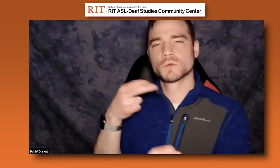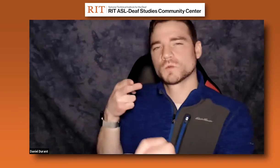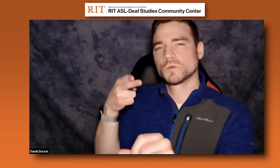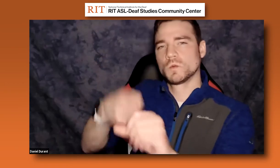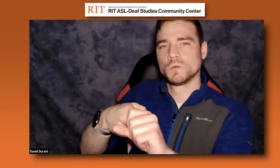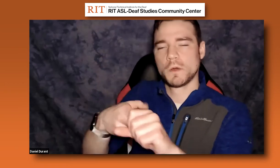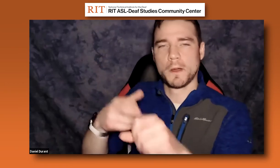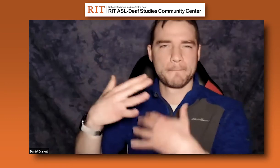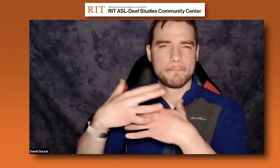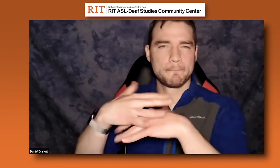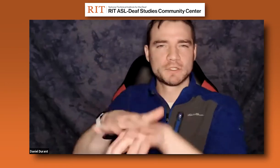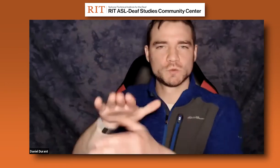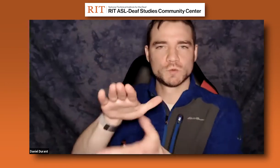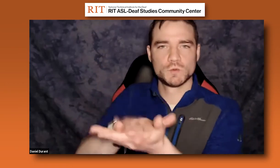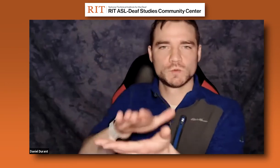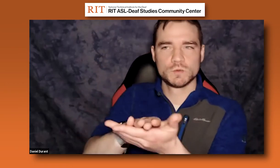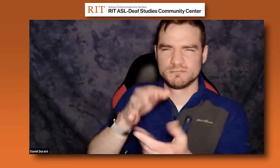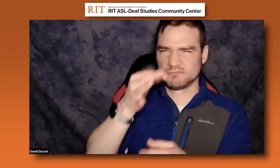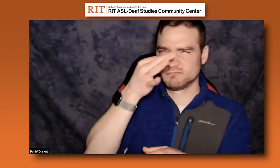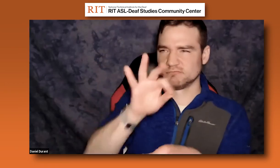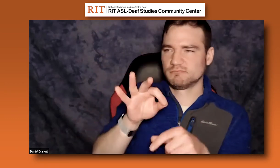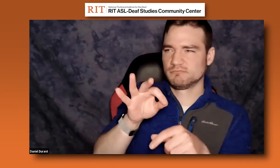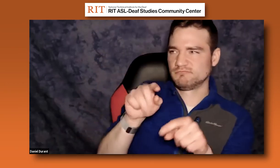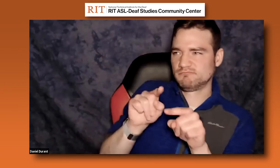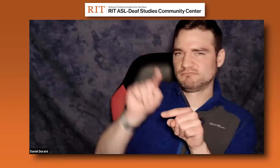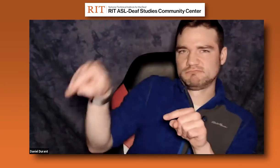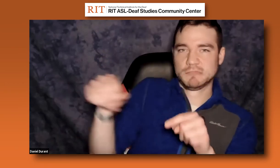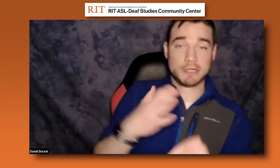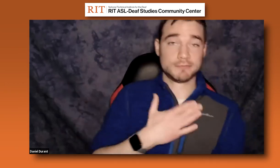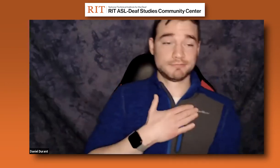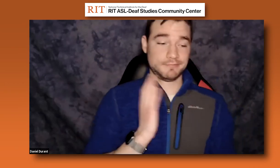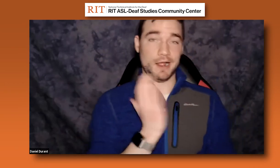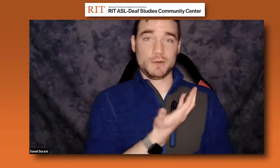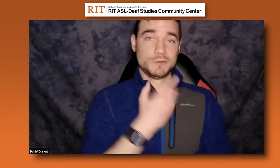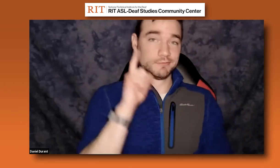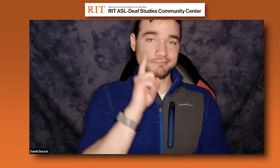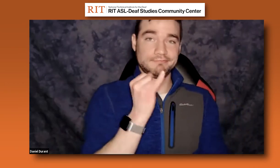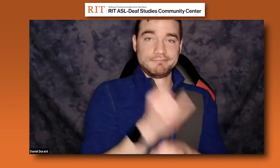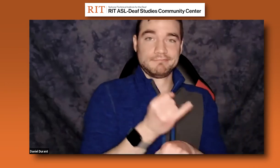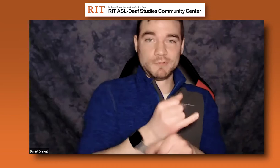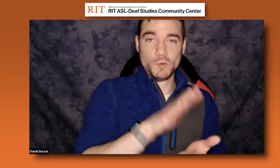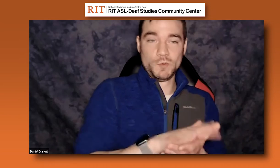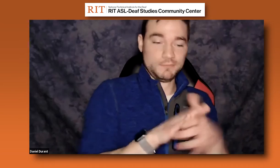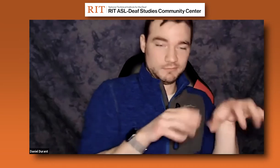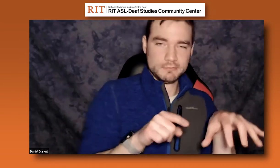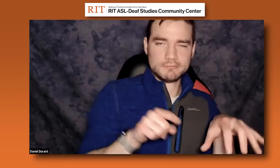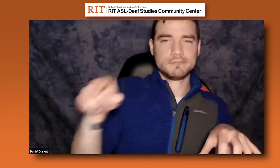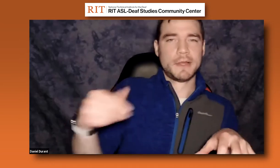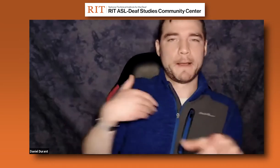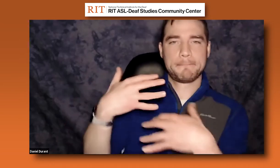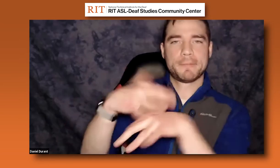She encouraged me to join a show at a mainstream school just down the road.